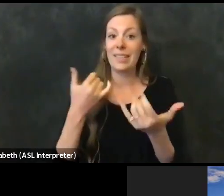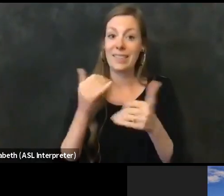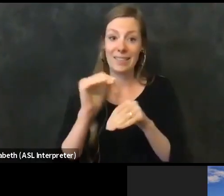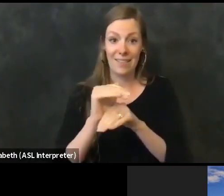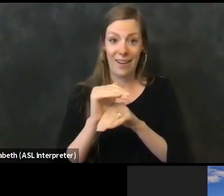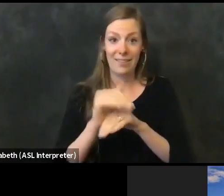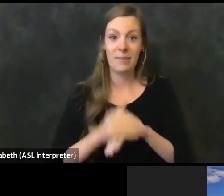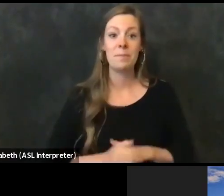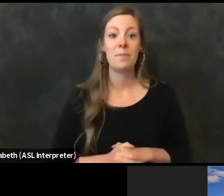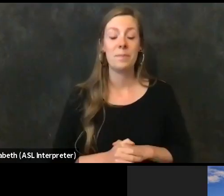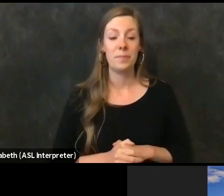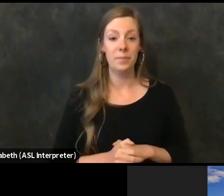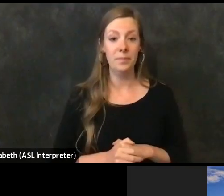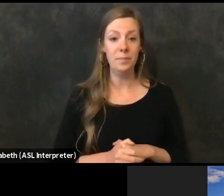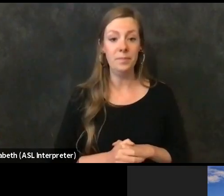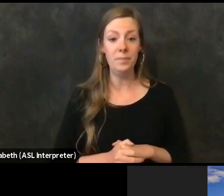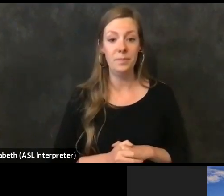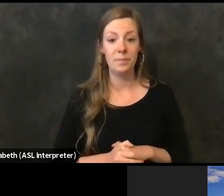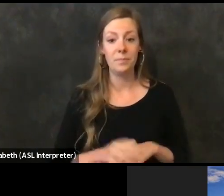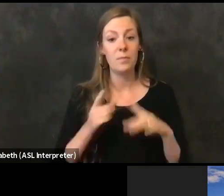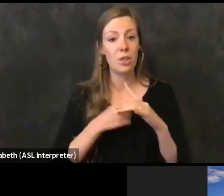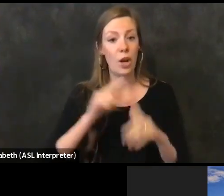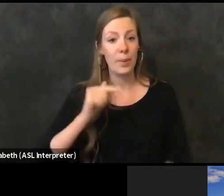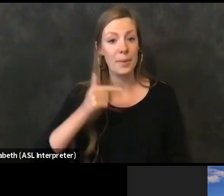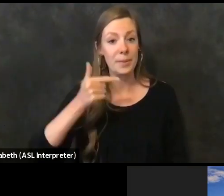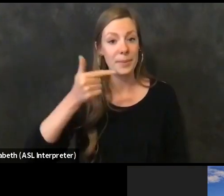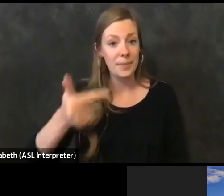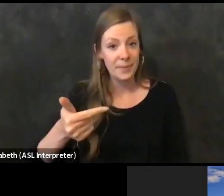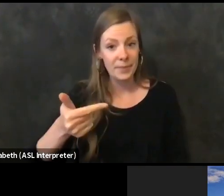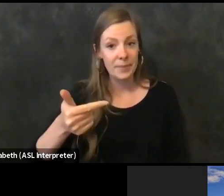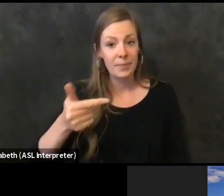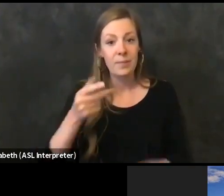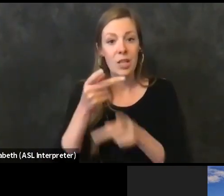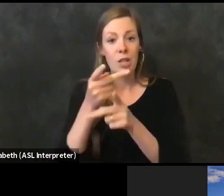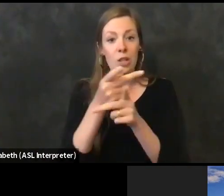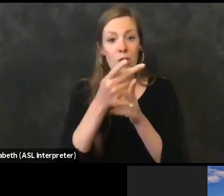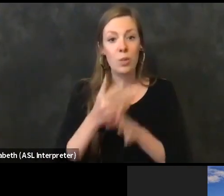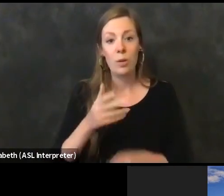So start us off. I'd like to turn to my colleague, Supervisor James Gore, who represents the